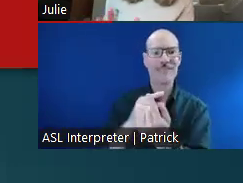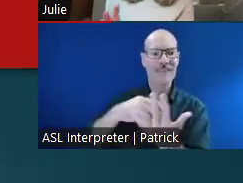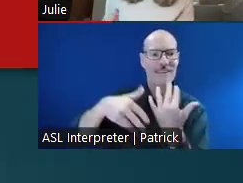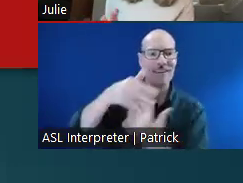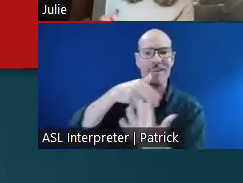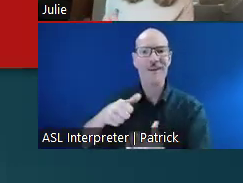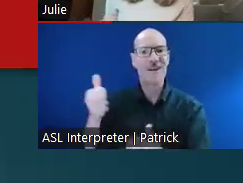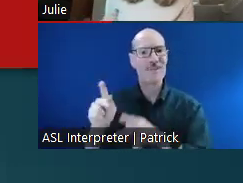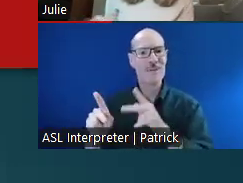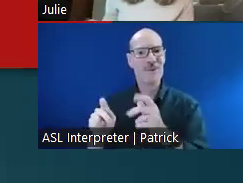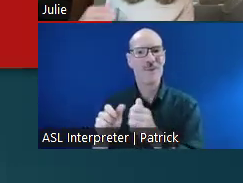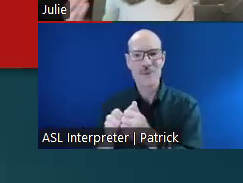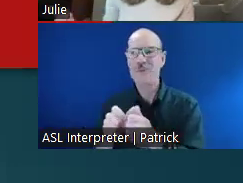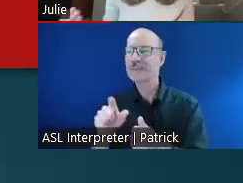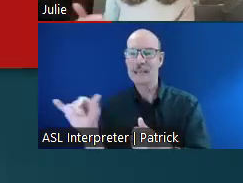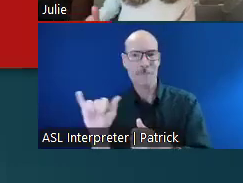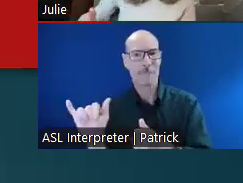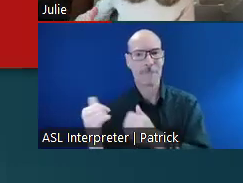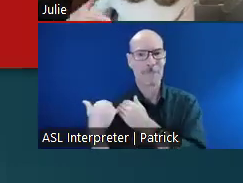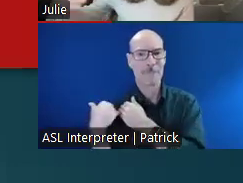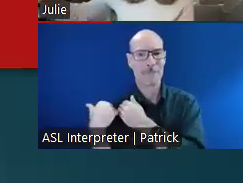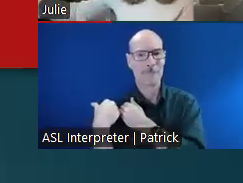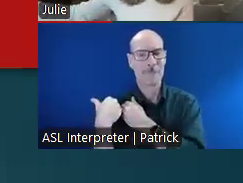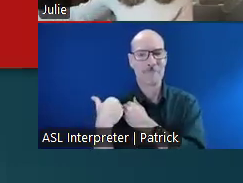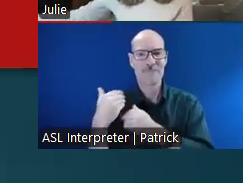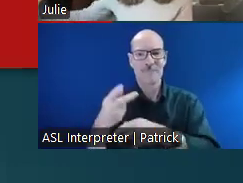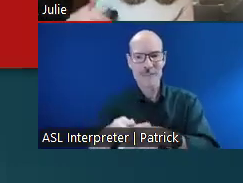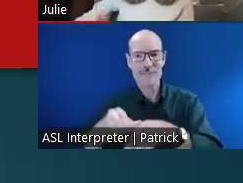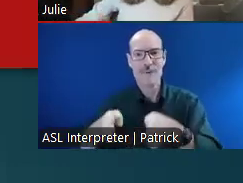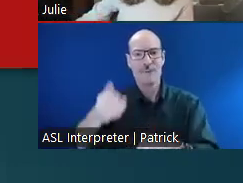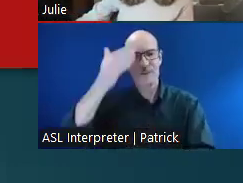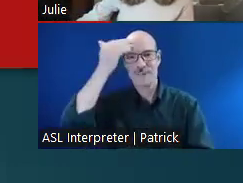If you are at a point where you need to take time off.